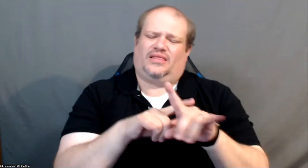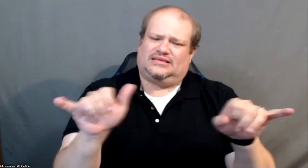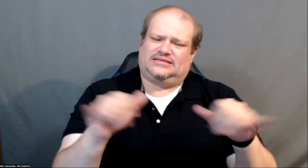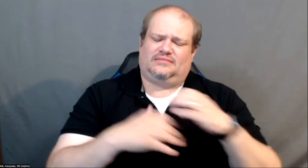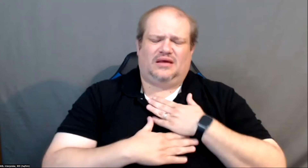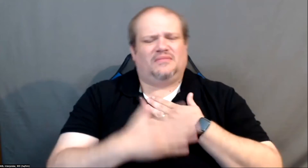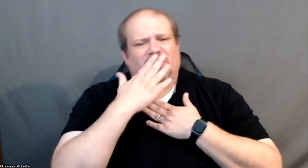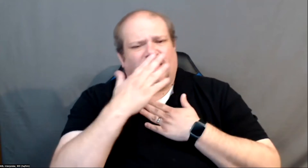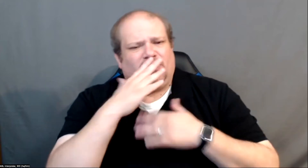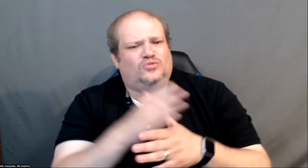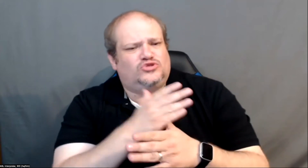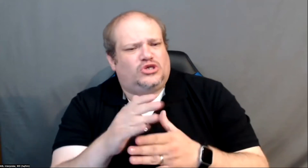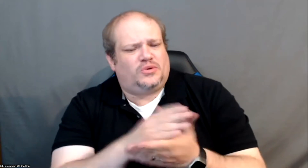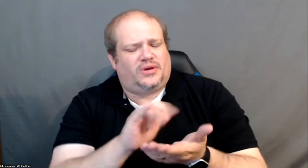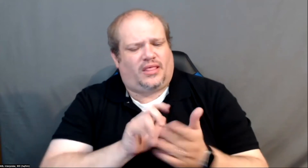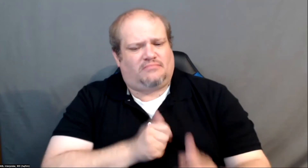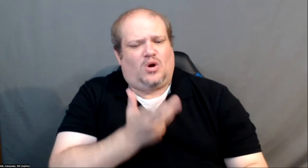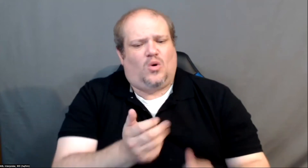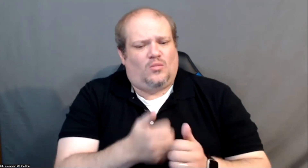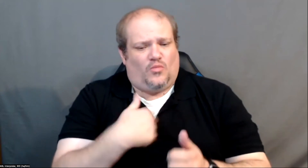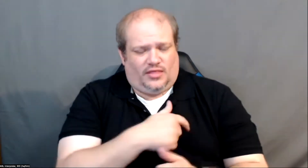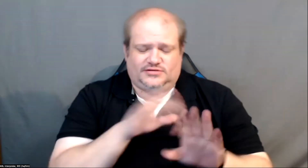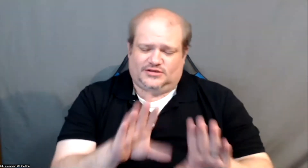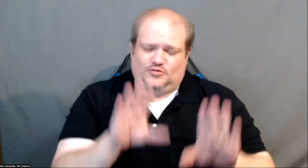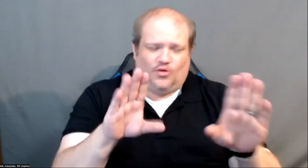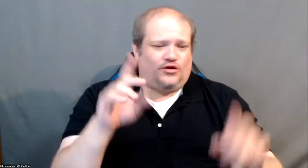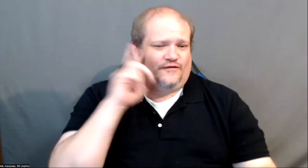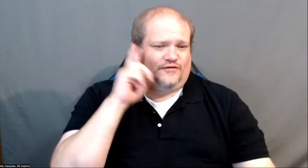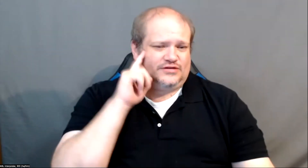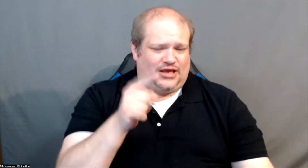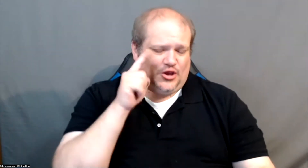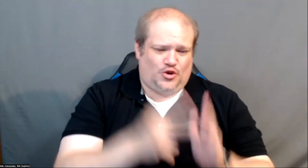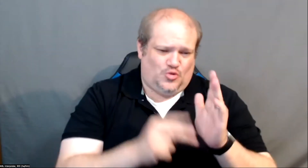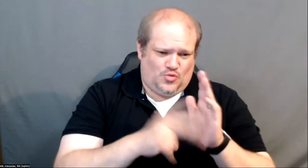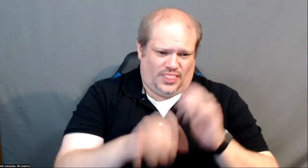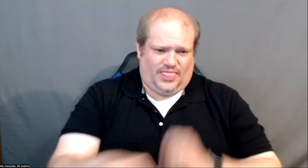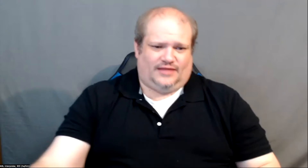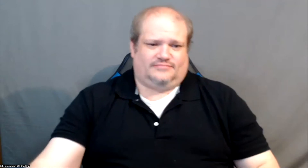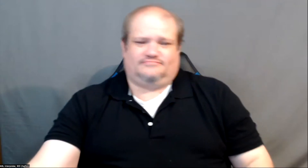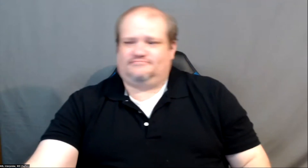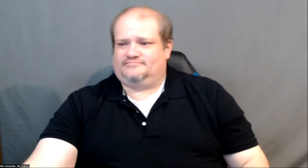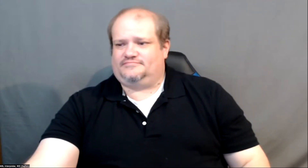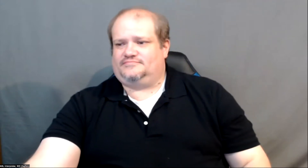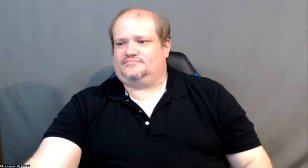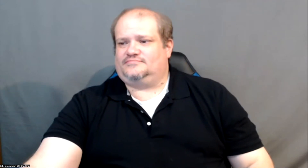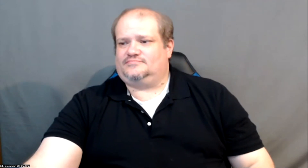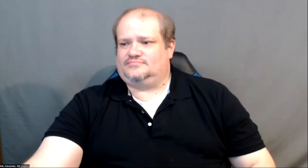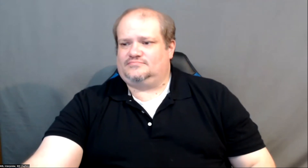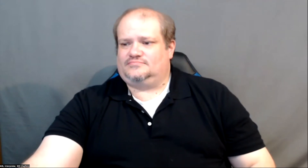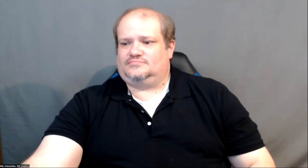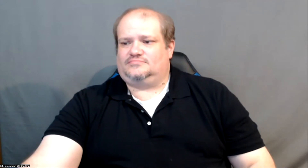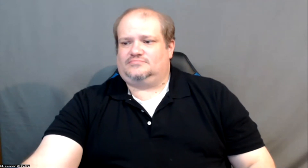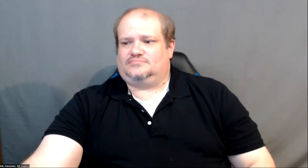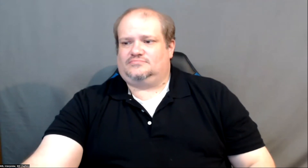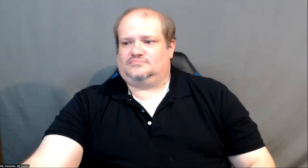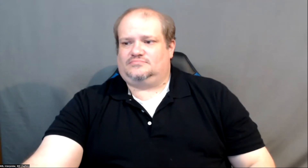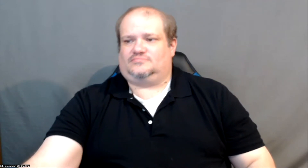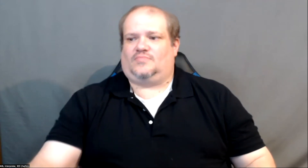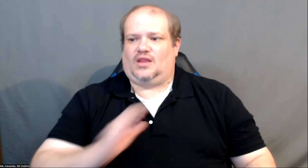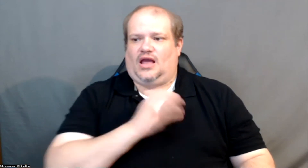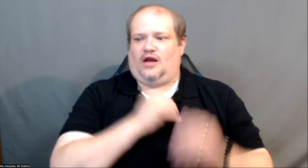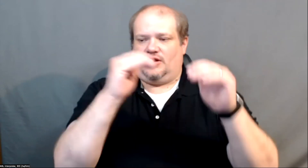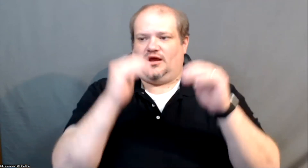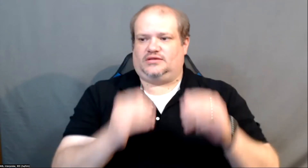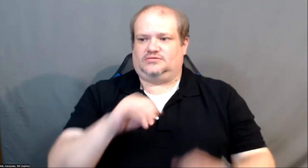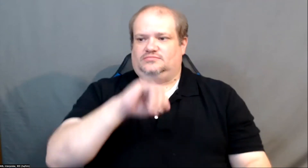sharing this poem. It's wonderful to hear you read it. Our next opening reader is Joaquín Gavilano.